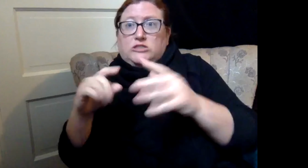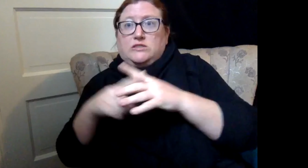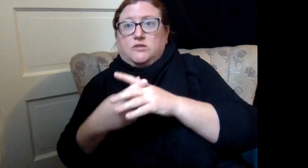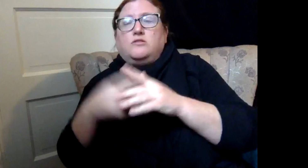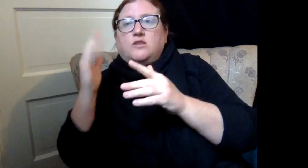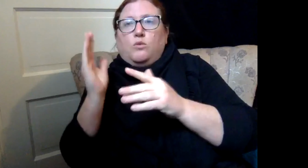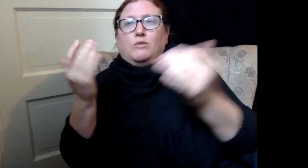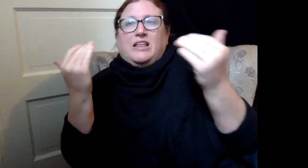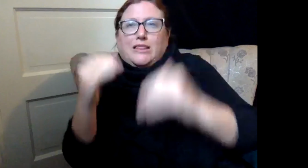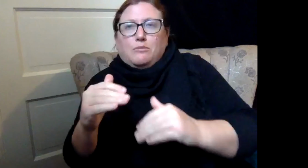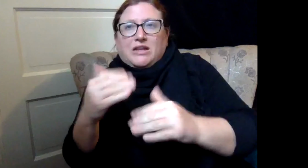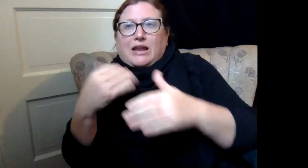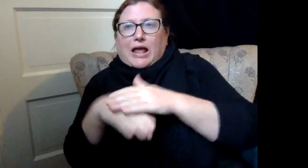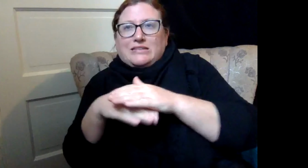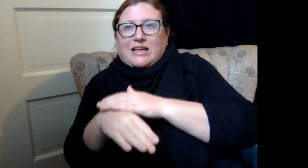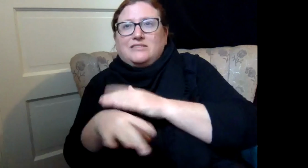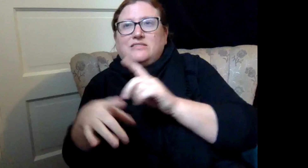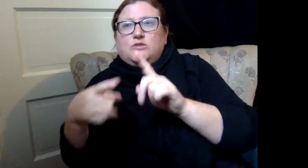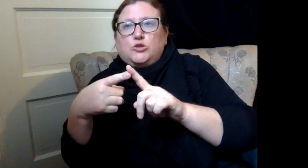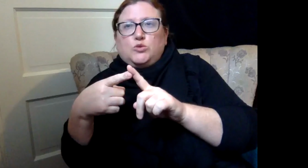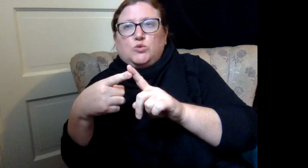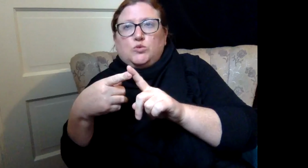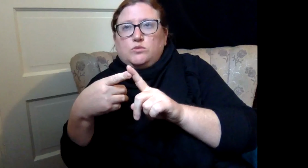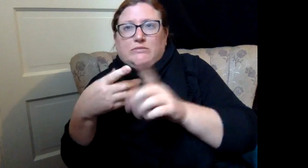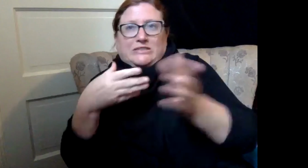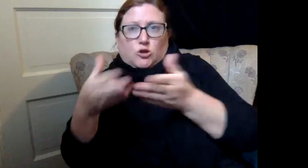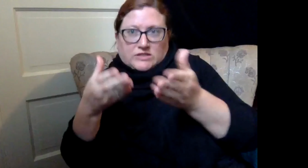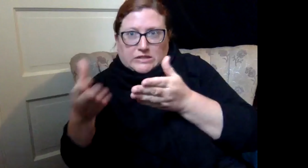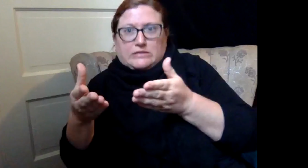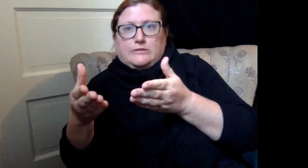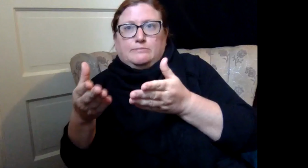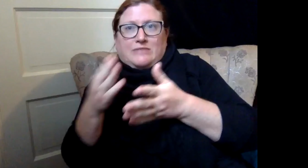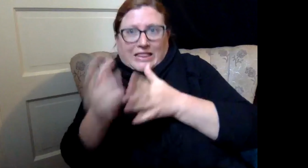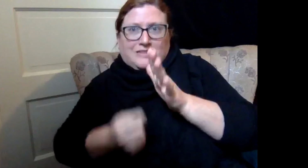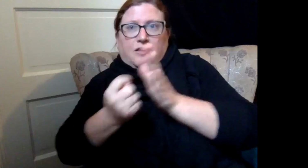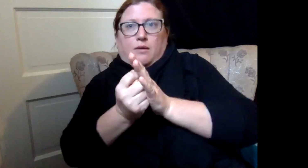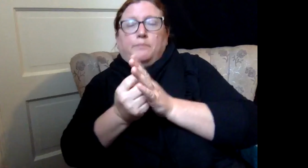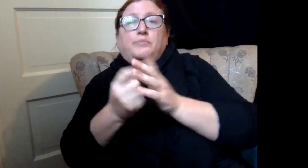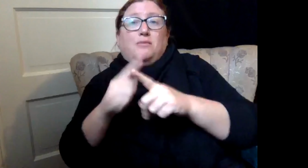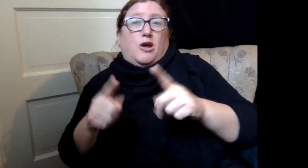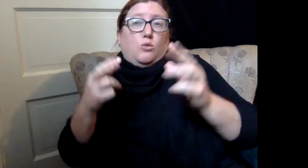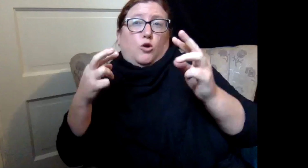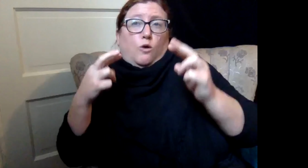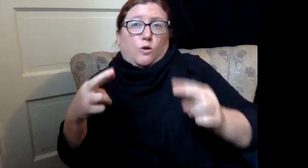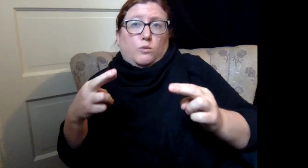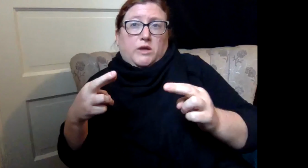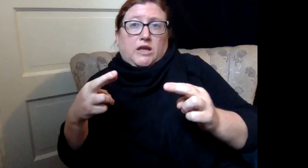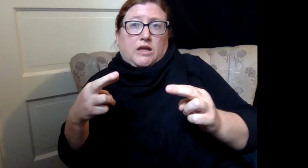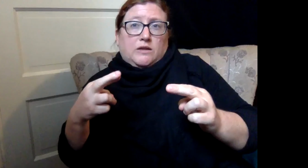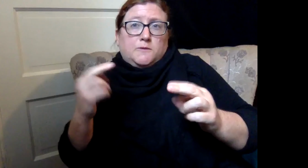April 13 once instruction starts and there will be limited again